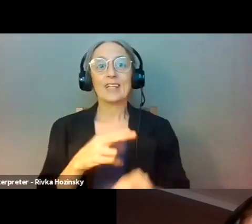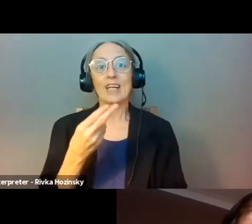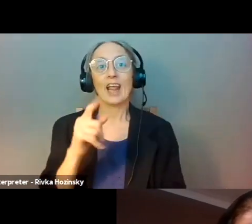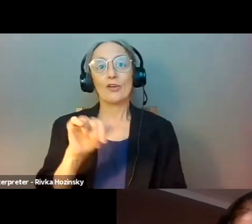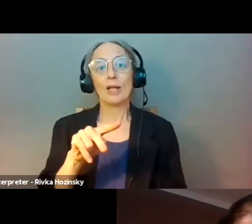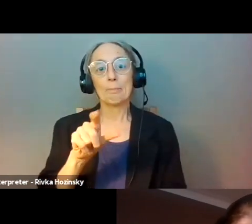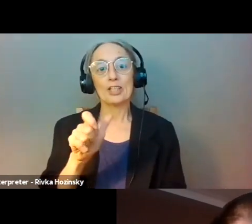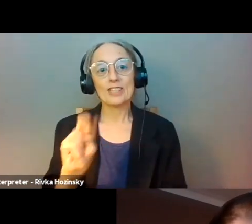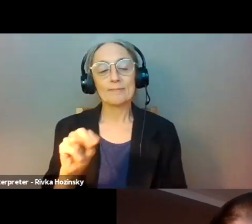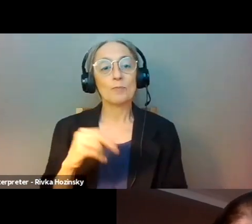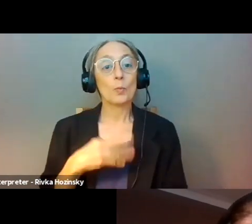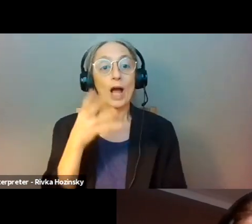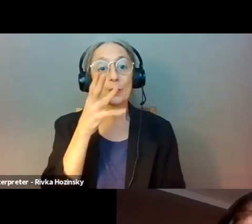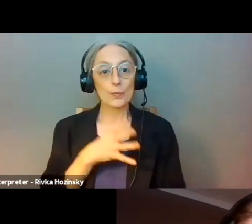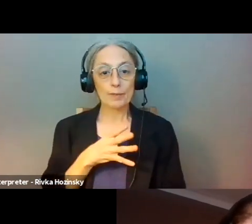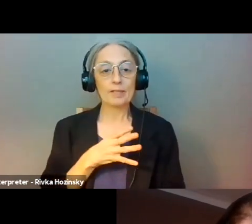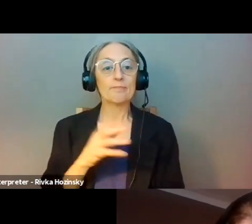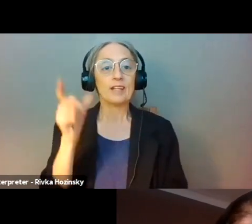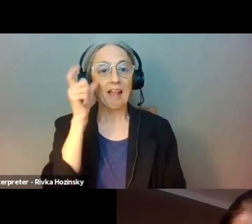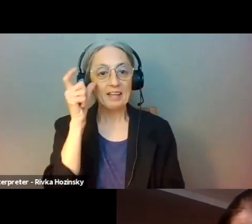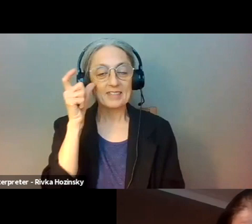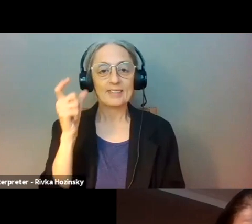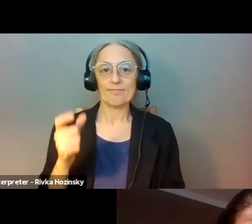I am a white woman wearing glasses and a pretty large headset.